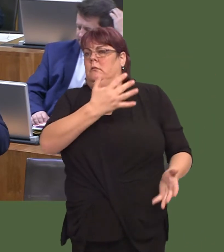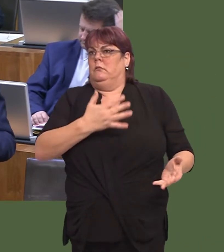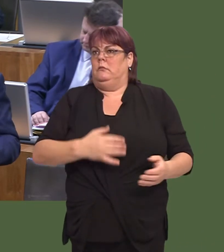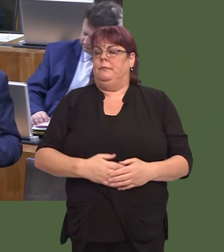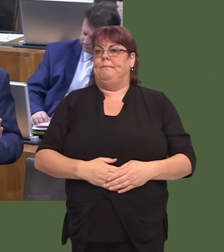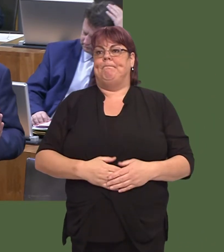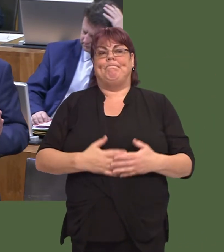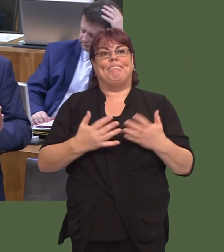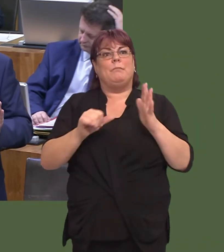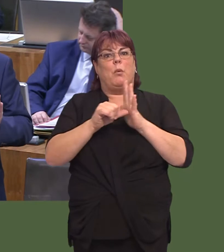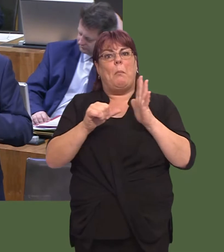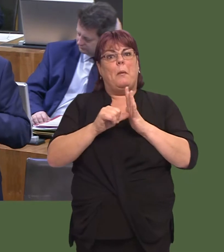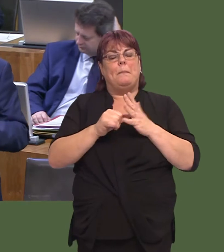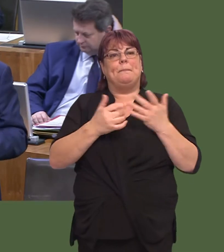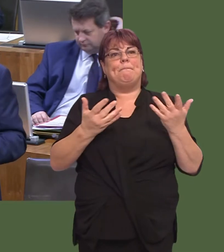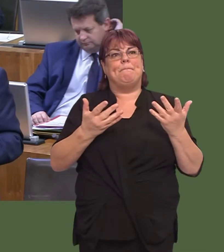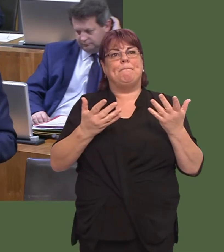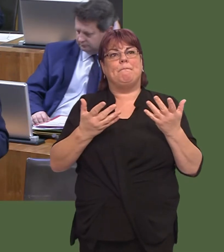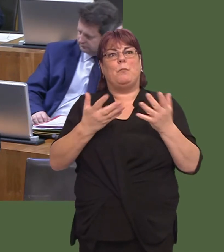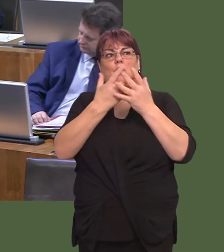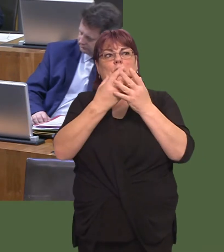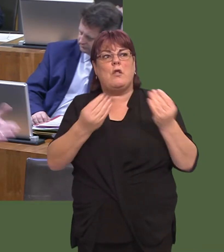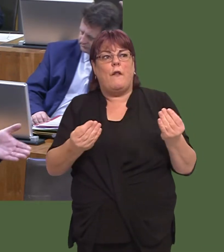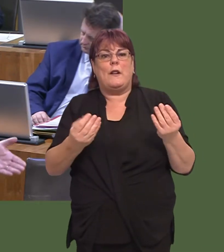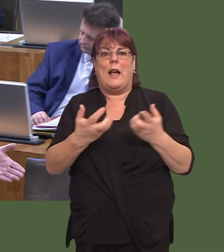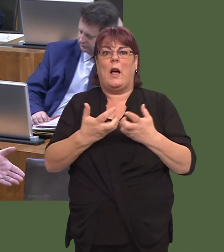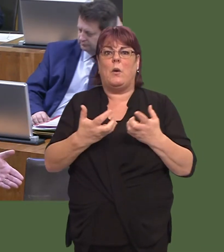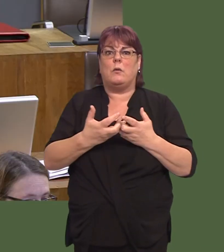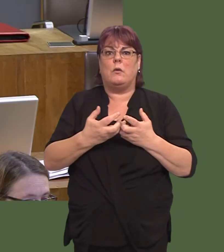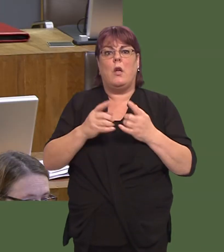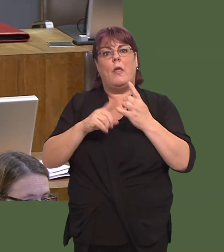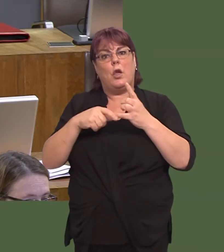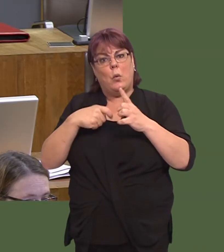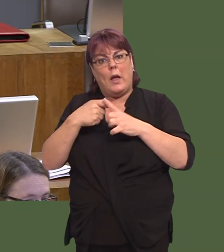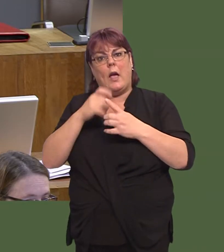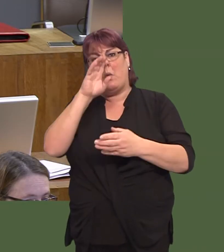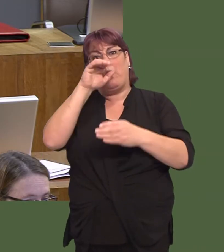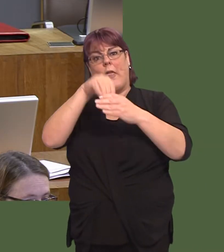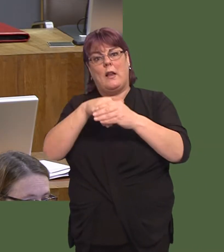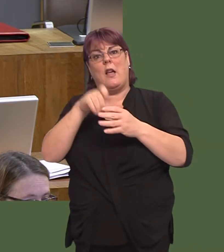It can be resolved. The resolution is that the UK stays in the customs union. Then thereís no problem. Thereís no problem.